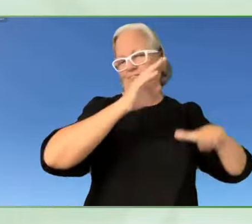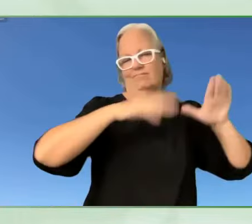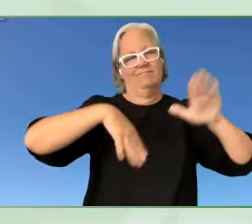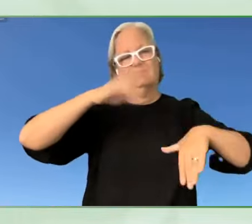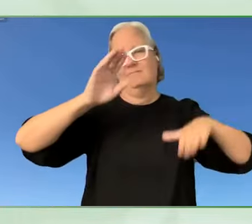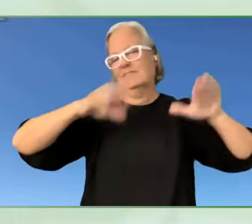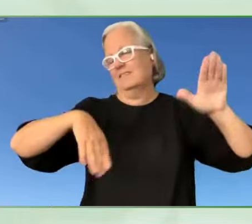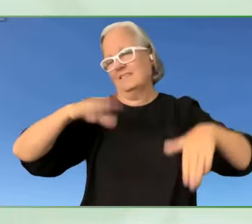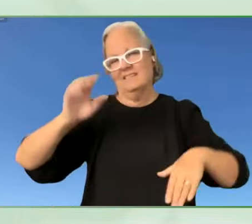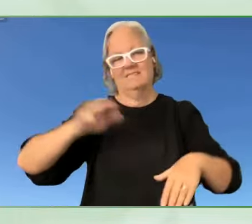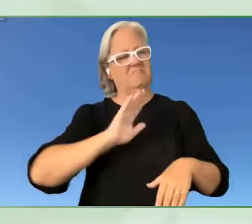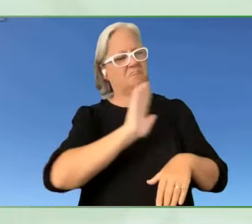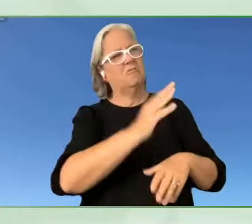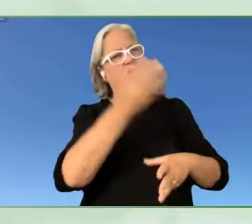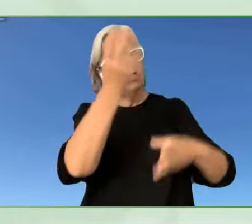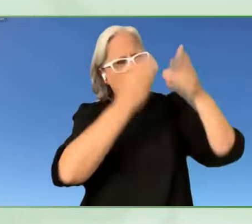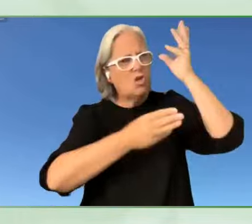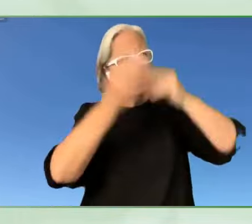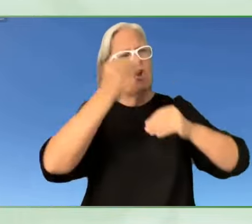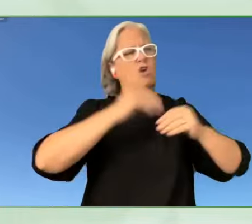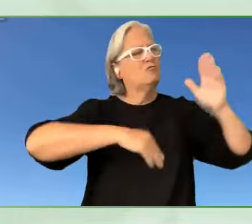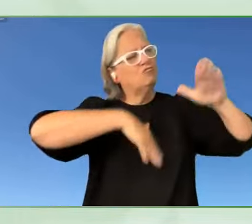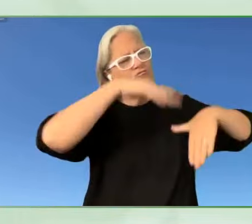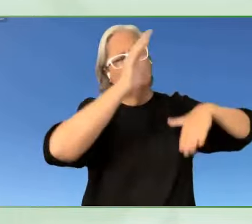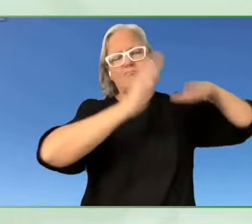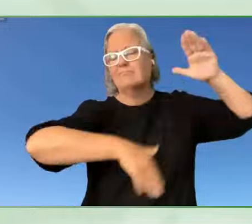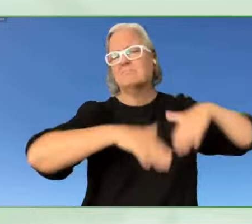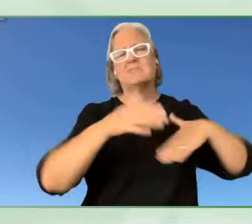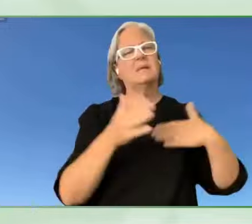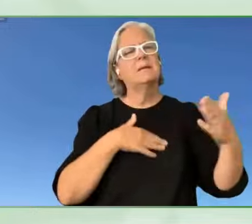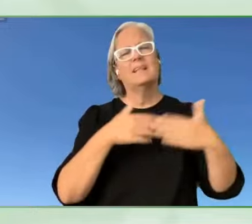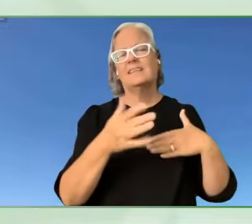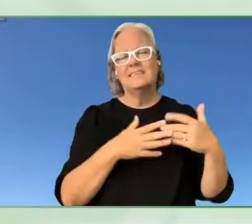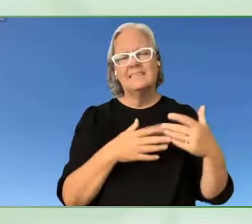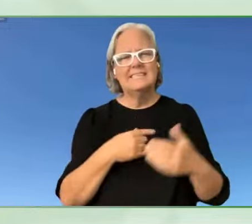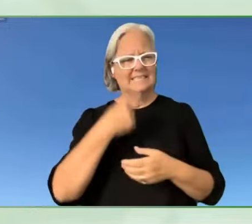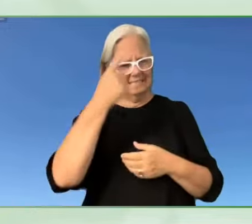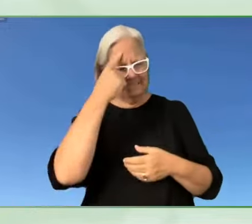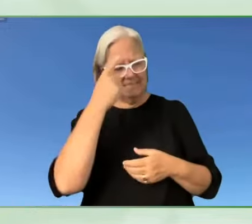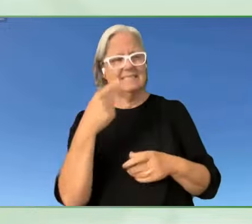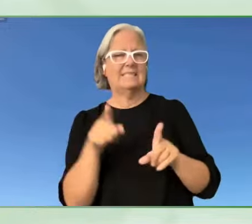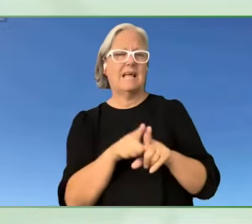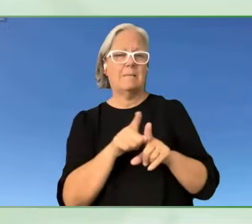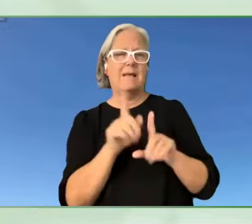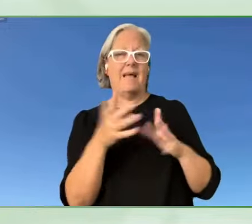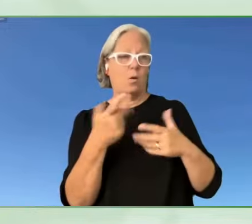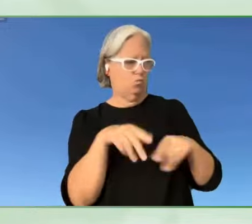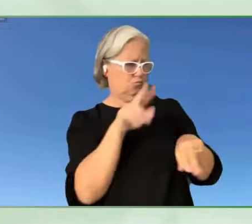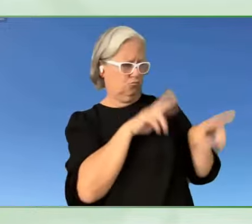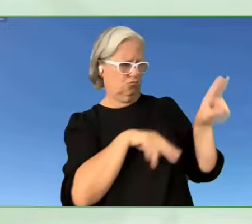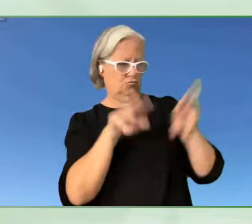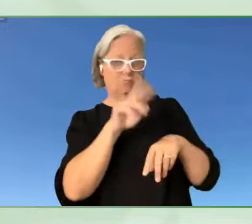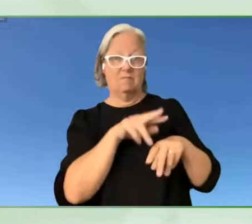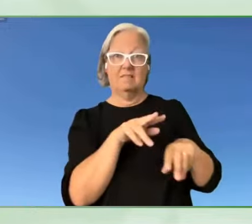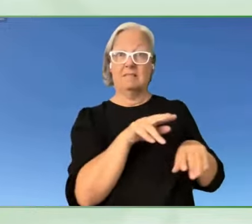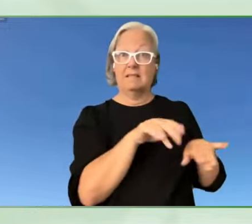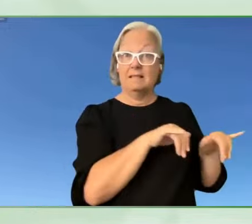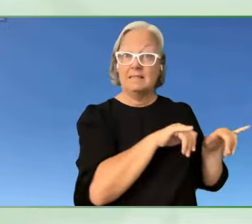We need to address these three things when we are designing curriculum, when we are talking about teaching learning material, when we are talking about assessments.